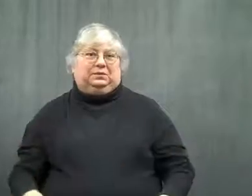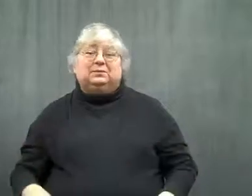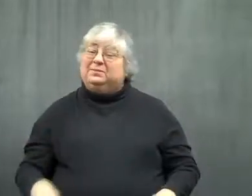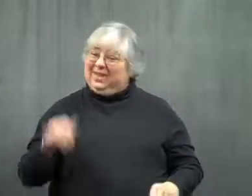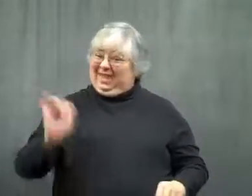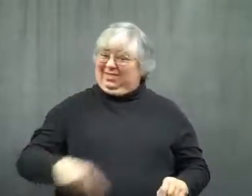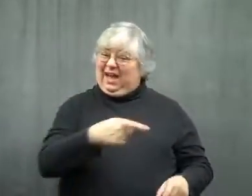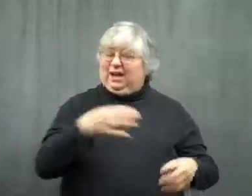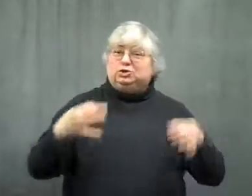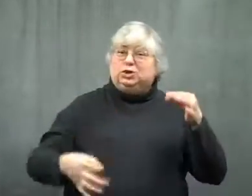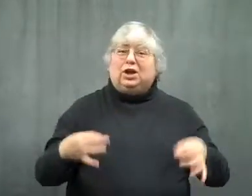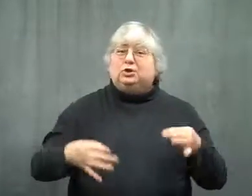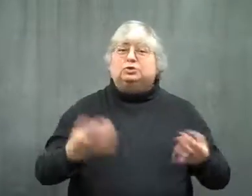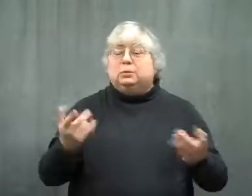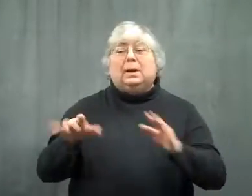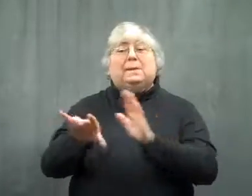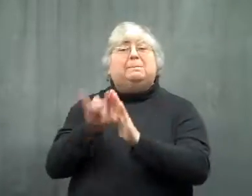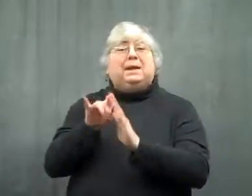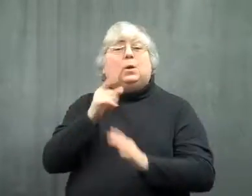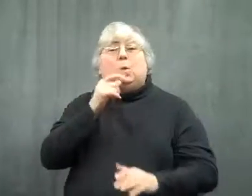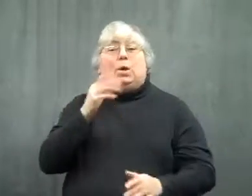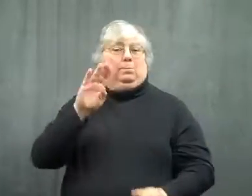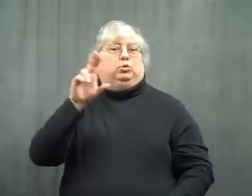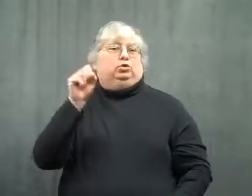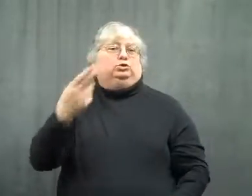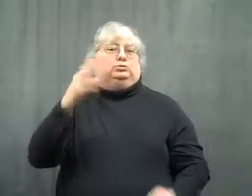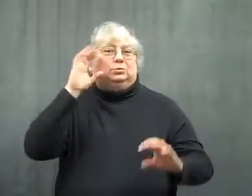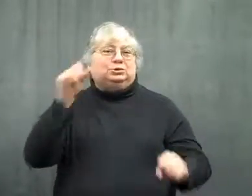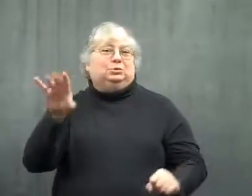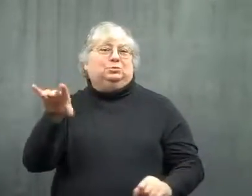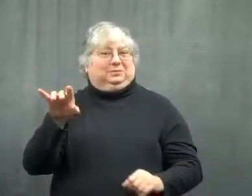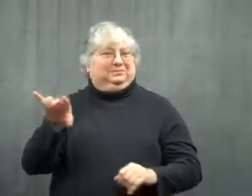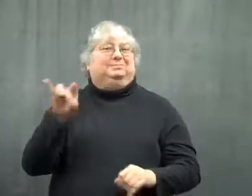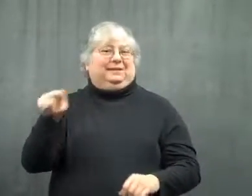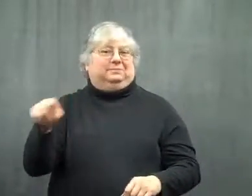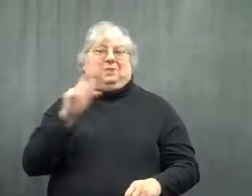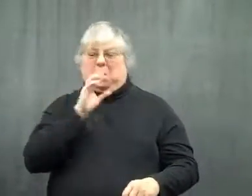The judge was 63 years old, and had been appointed by President Bush.